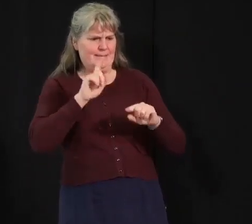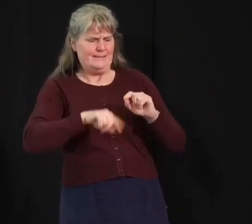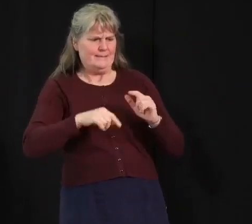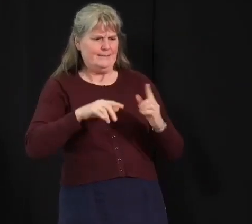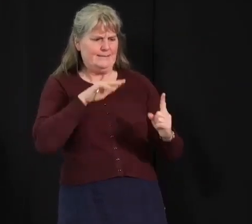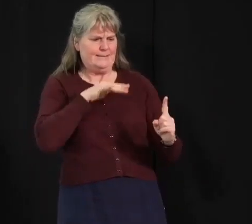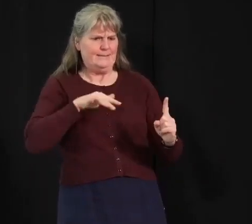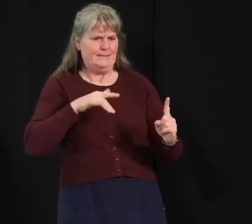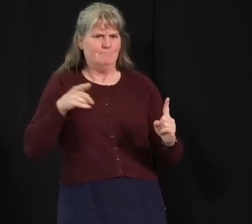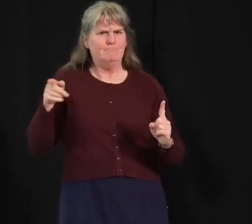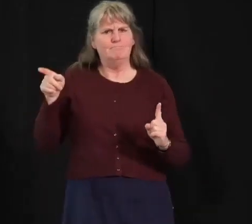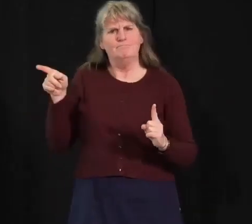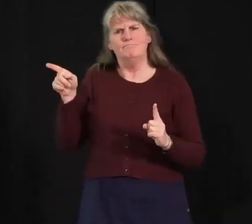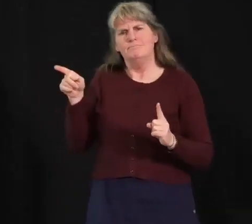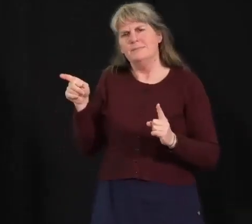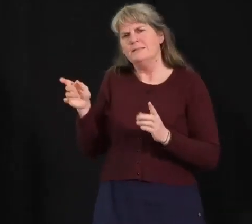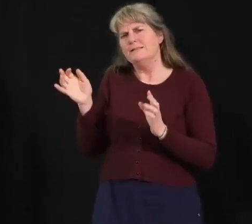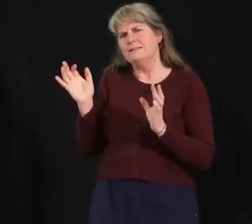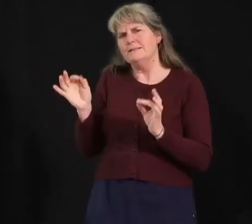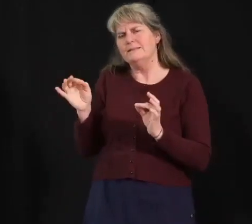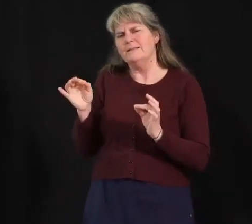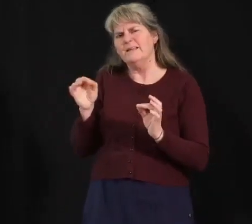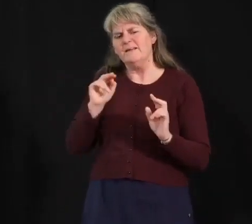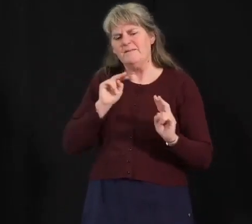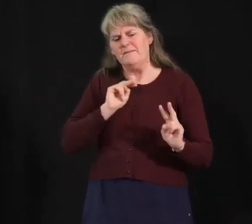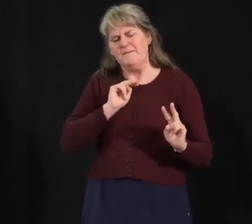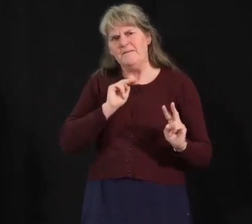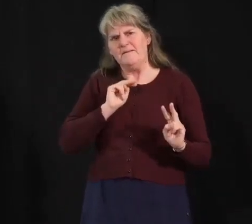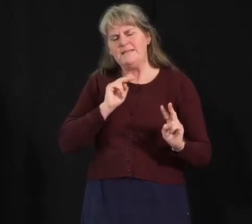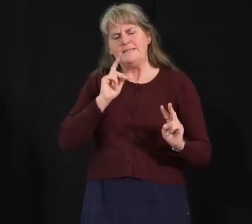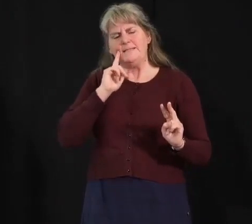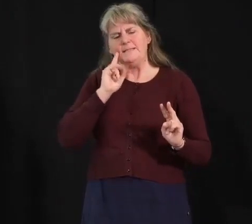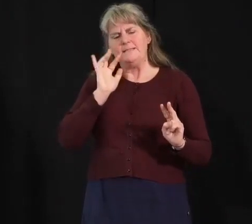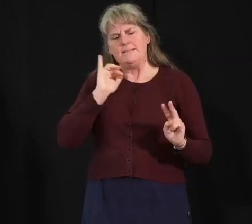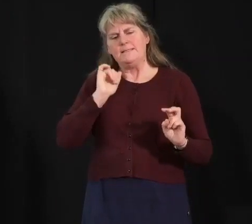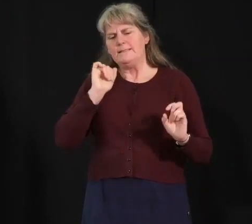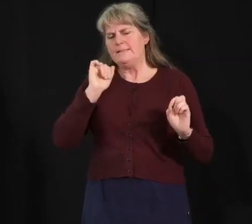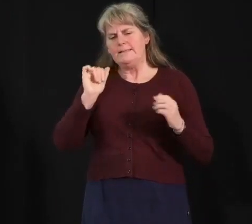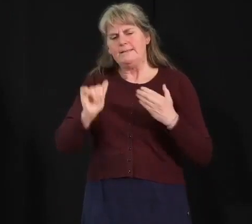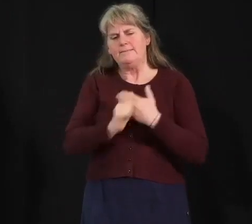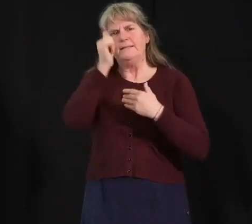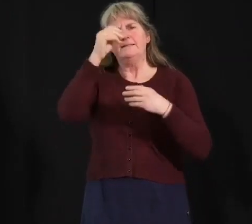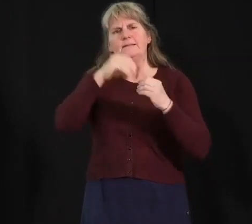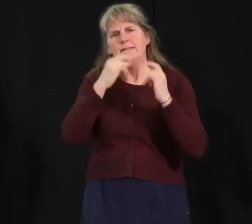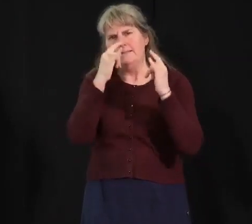could to comply with the advice and recommendations that came